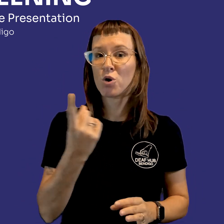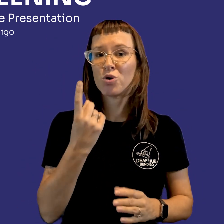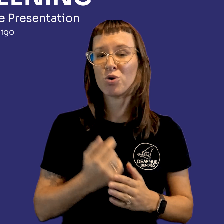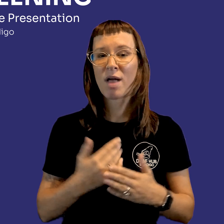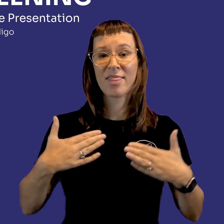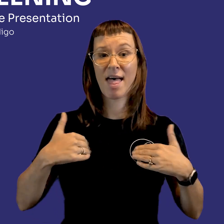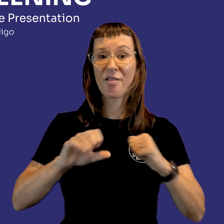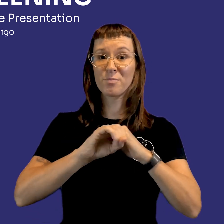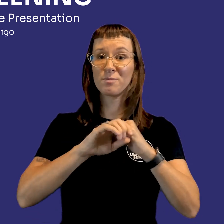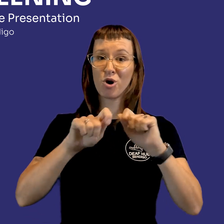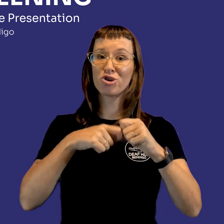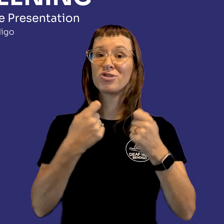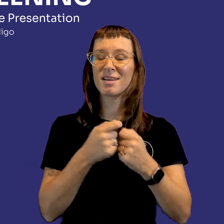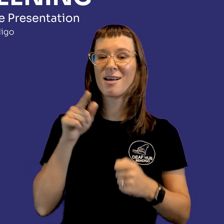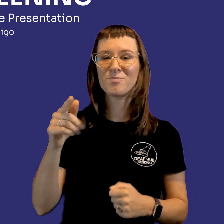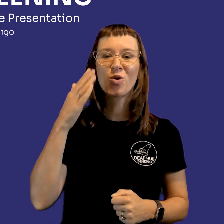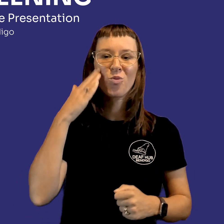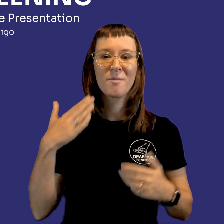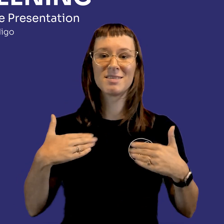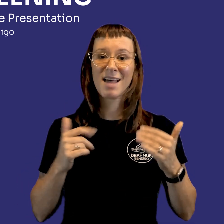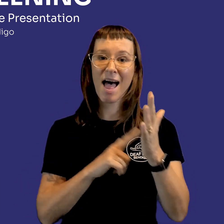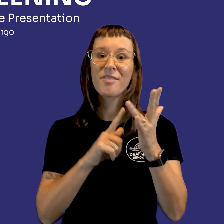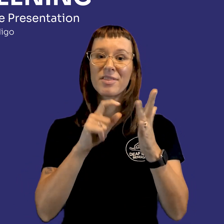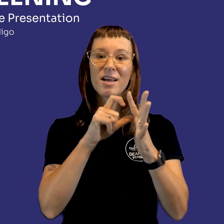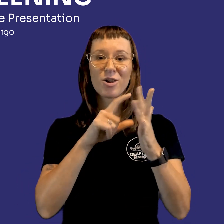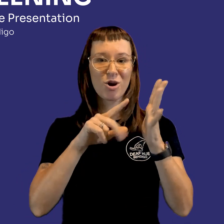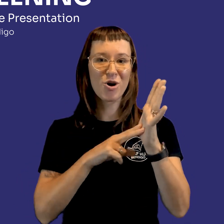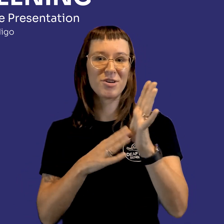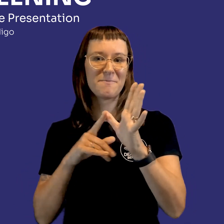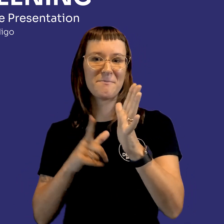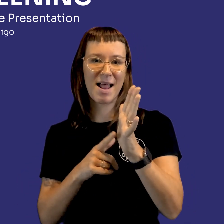Health Loddon Mallee and the Deaf Hub Bendigo in partnership with the City of Greater Bendigo.